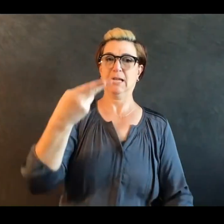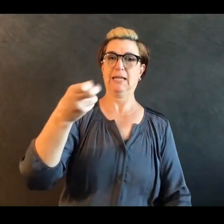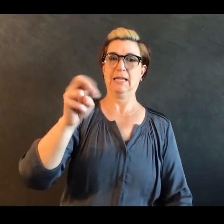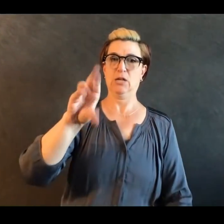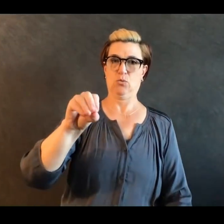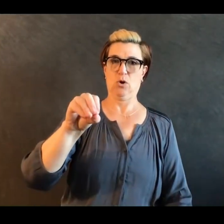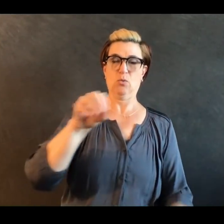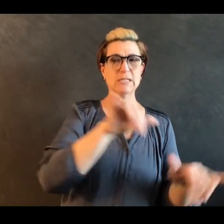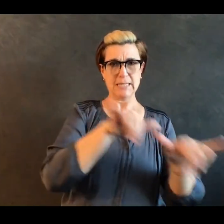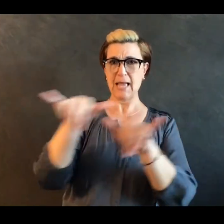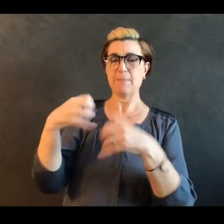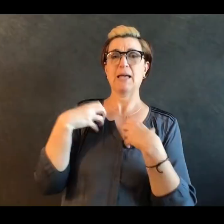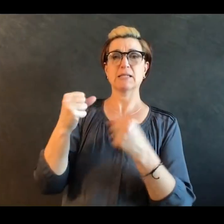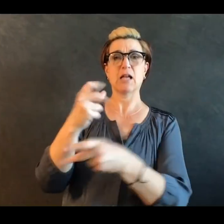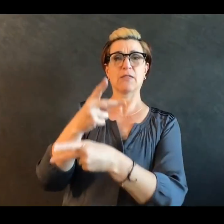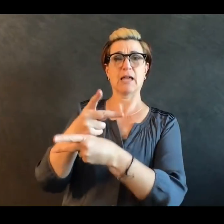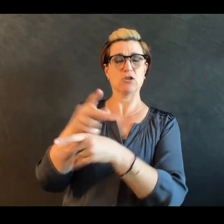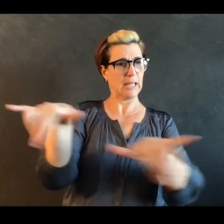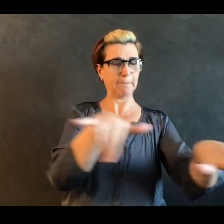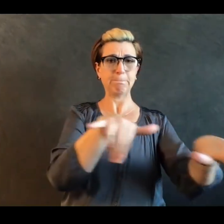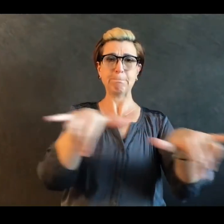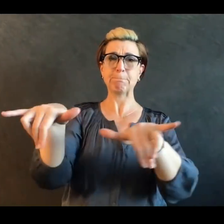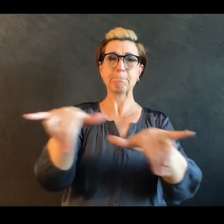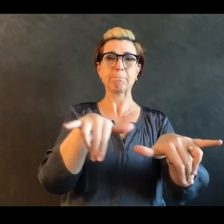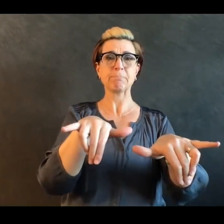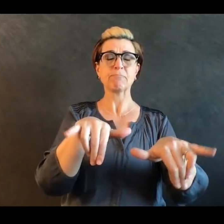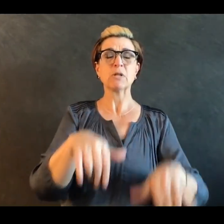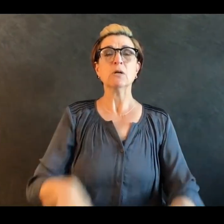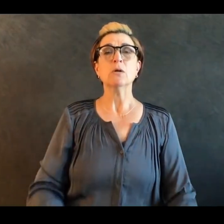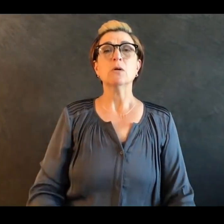workers so before I sign off here mr. president I want to remind you and all